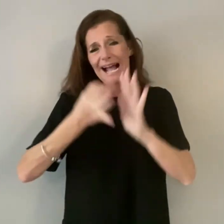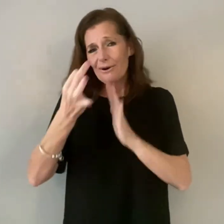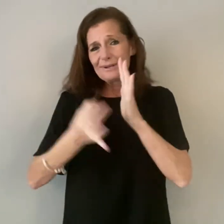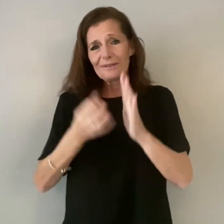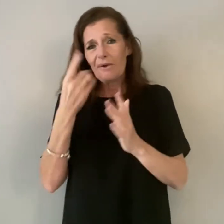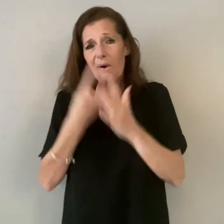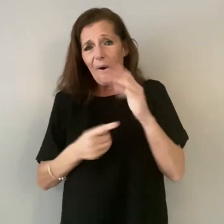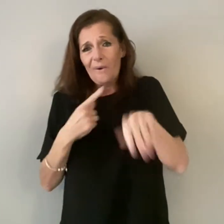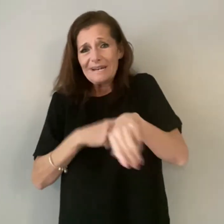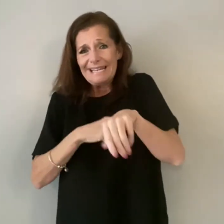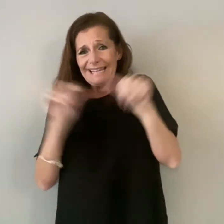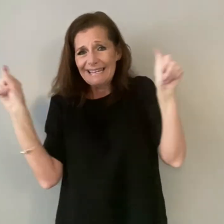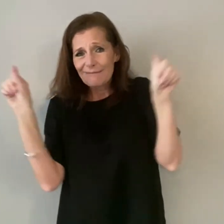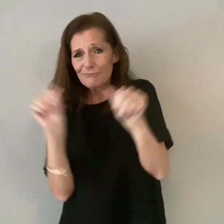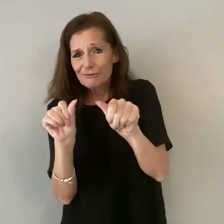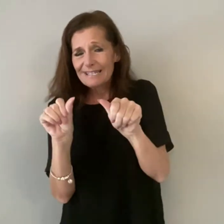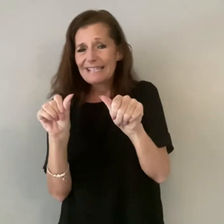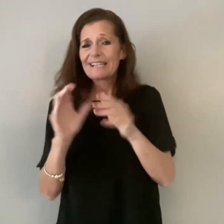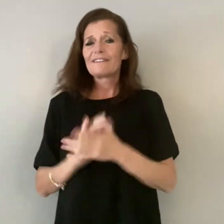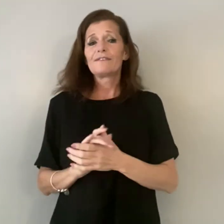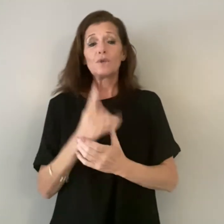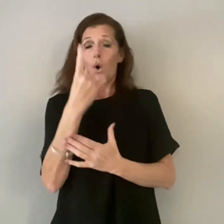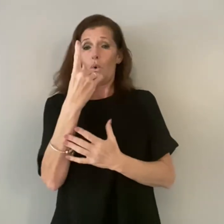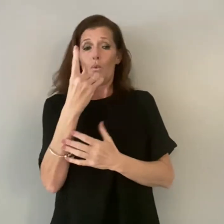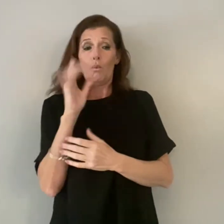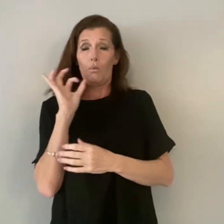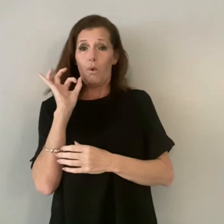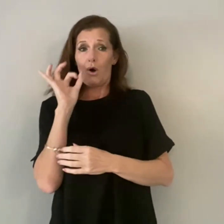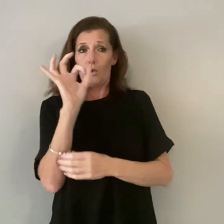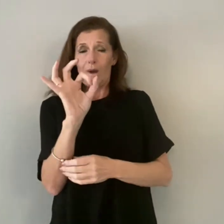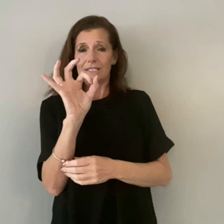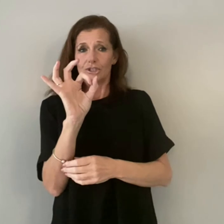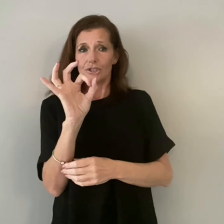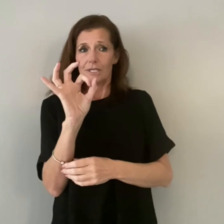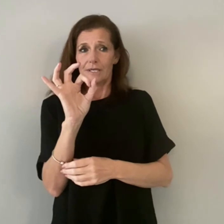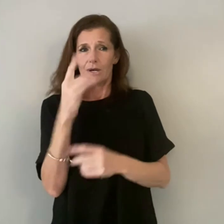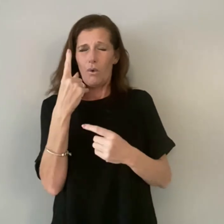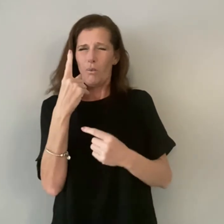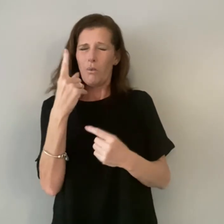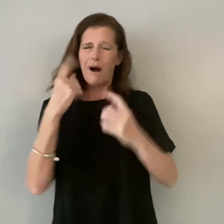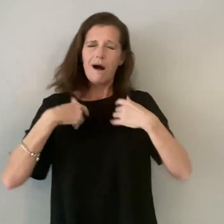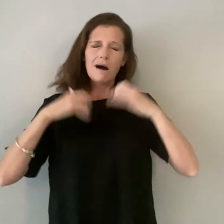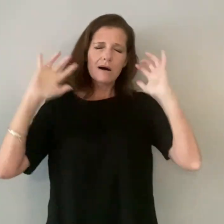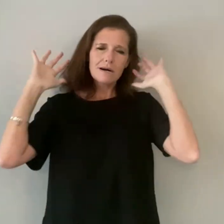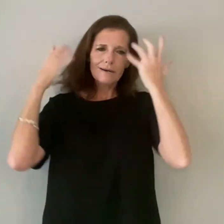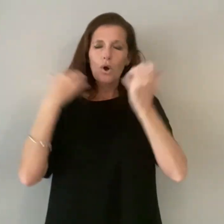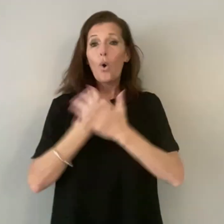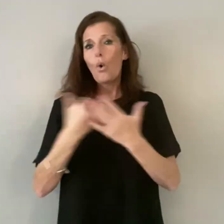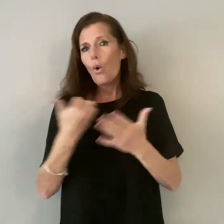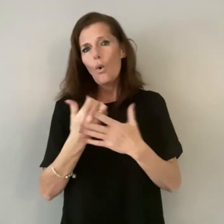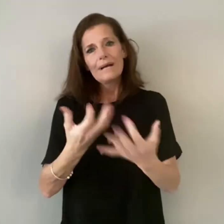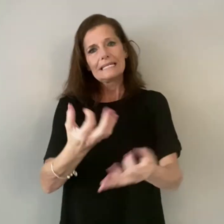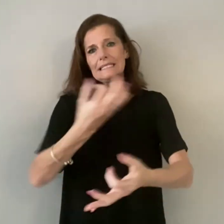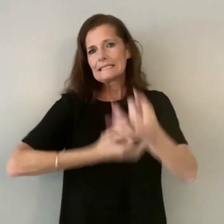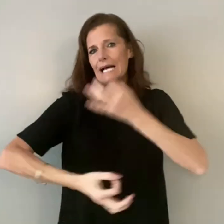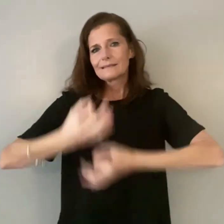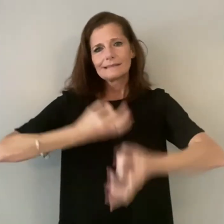but I've only got a little bit of time left. So one question and one concern that I get all the time from people is,